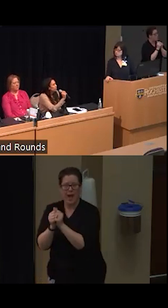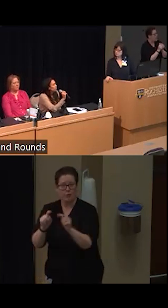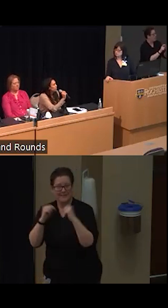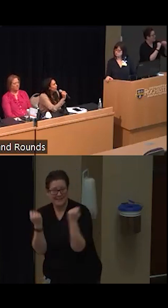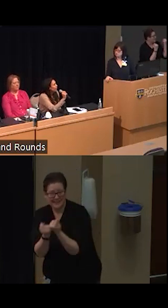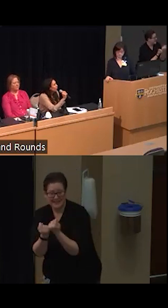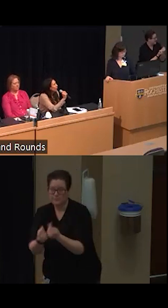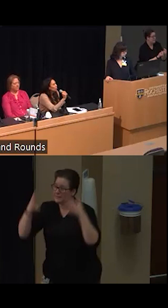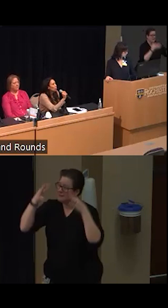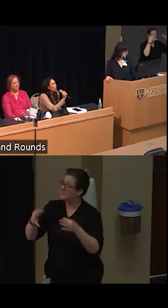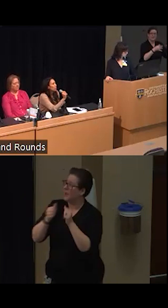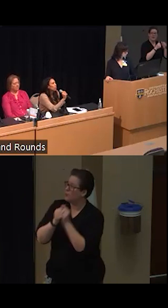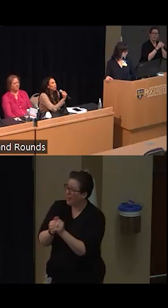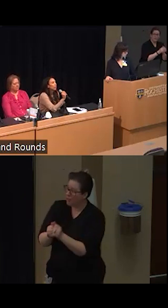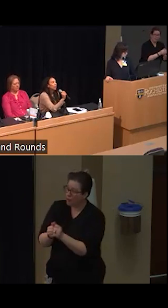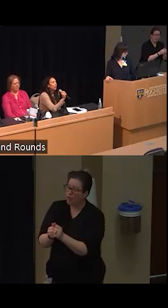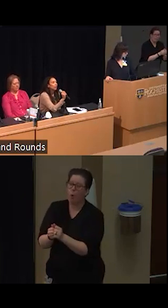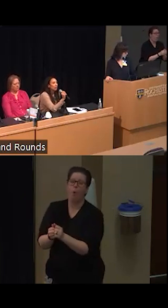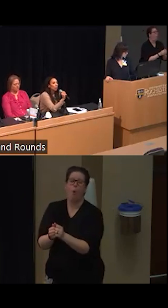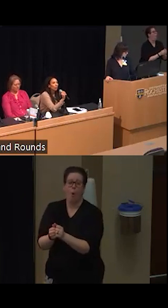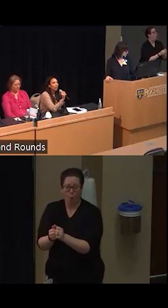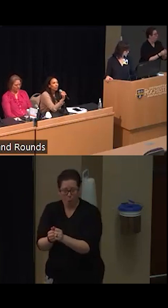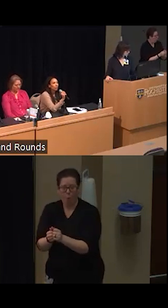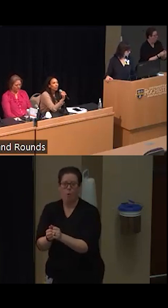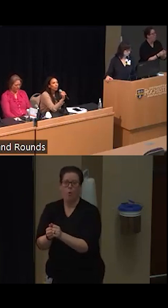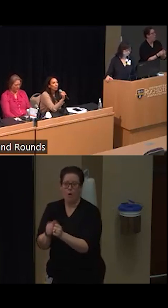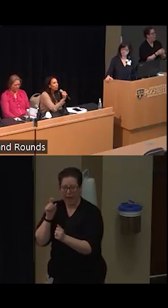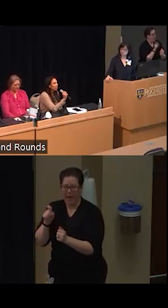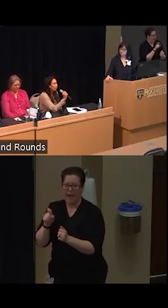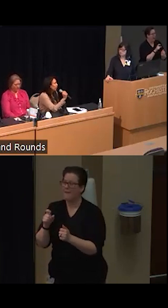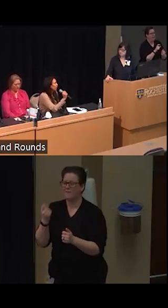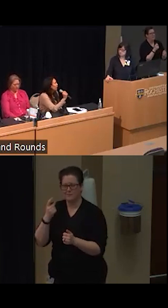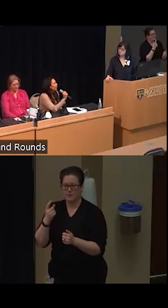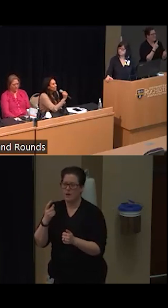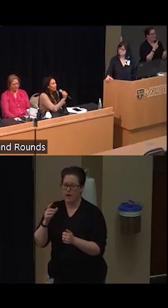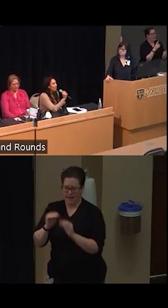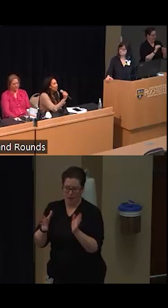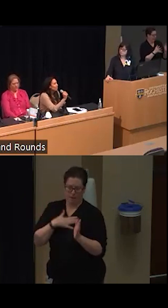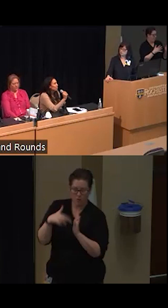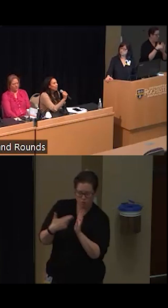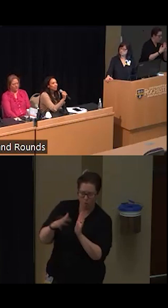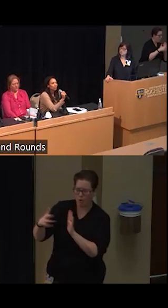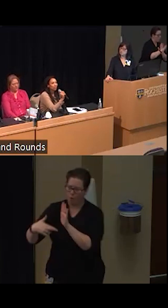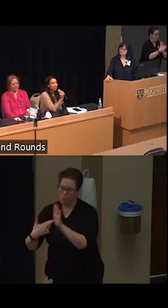decisions together and we put a lot of work into role Clarity and I think that made a difference